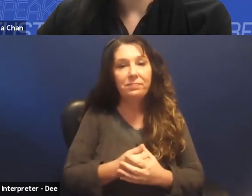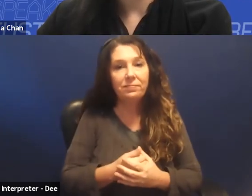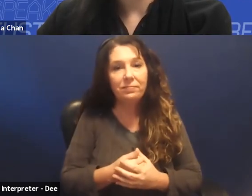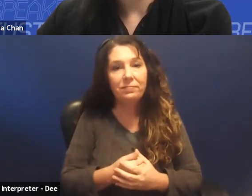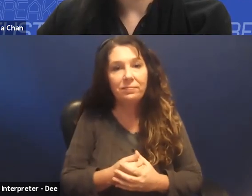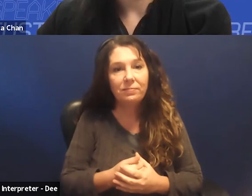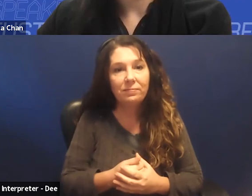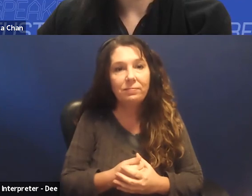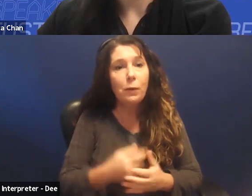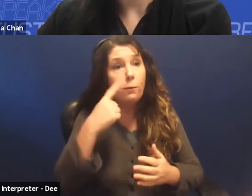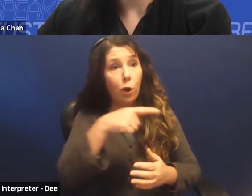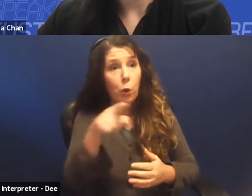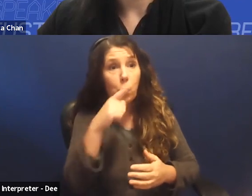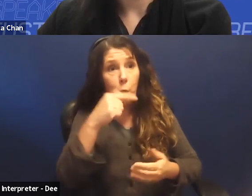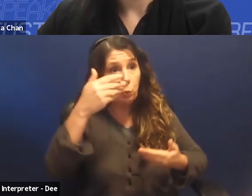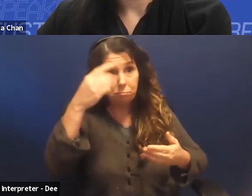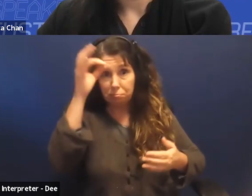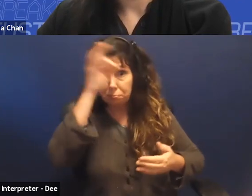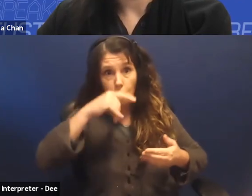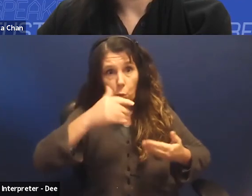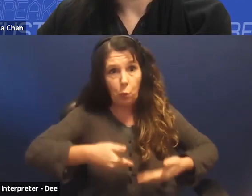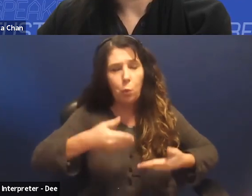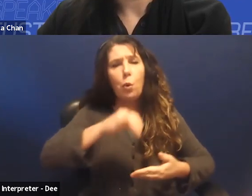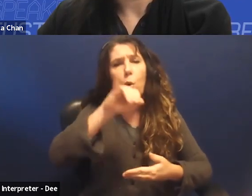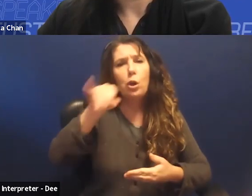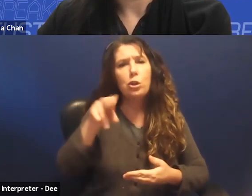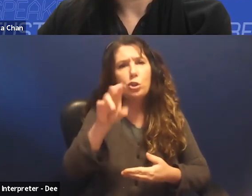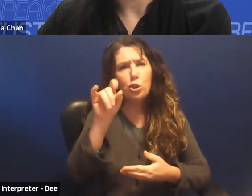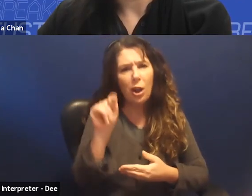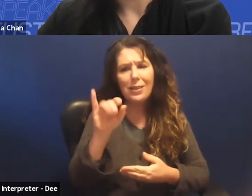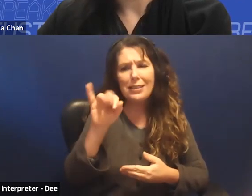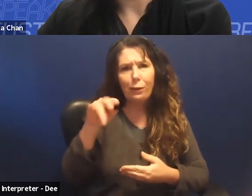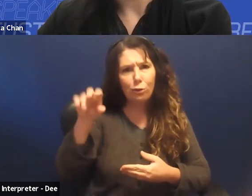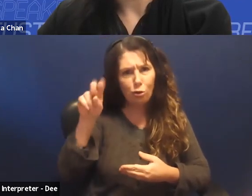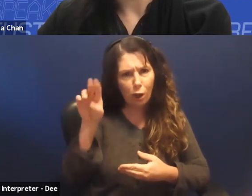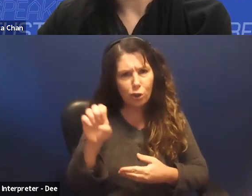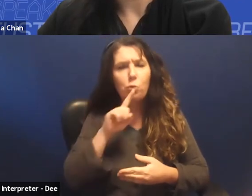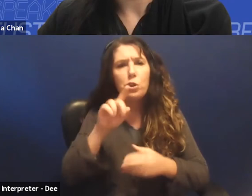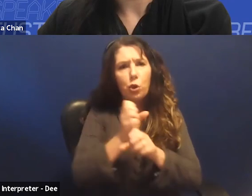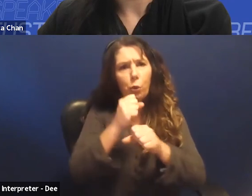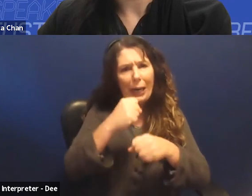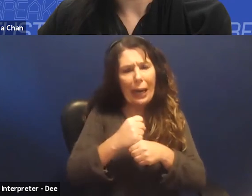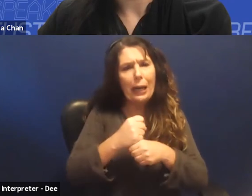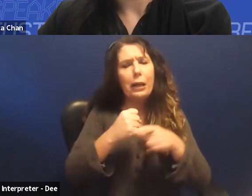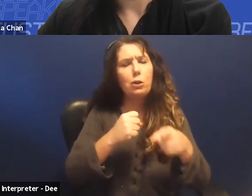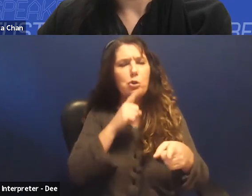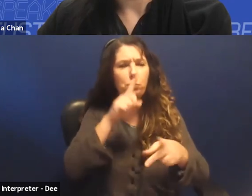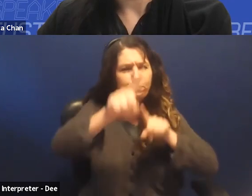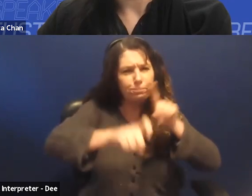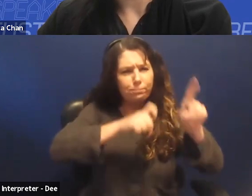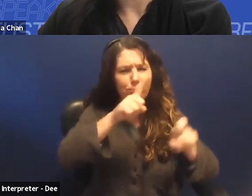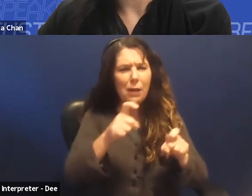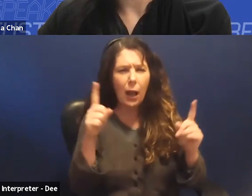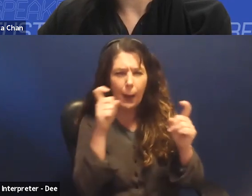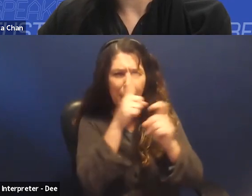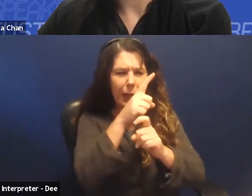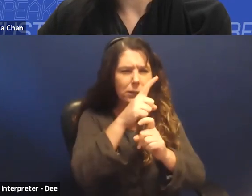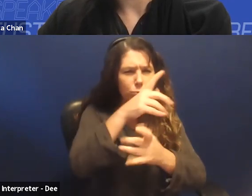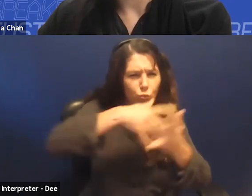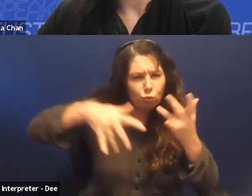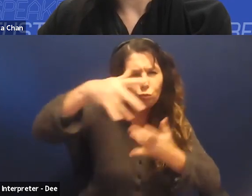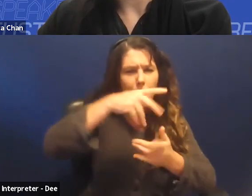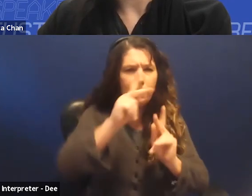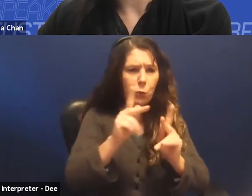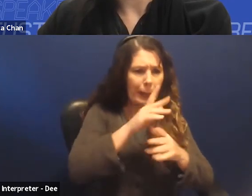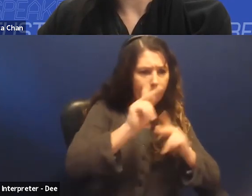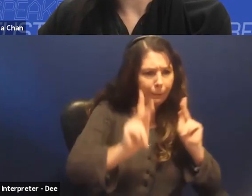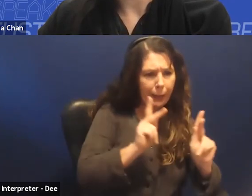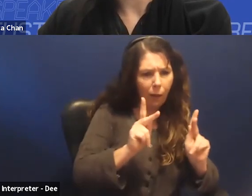For those who don't know us just yet, just infrastructures is an initiative created by researchers to interrogate the complex interactions between people, algorithms and AI driven systems.